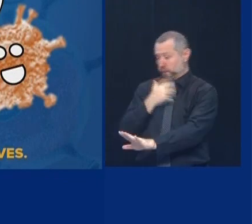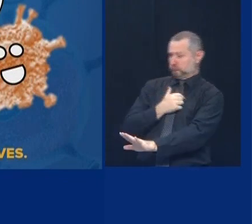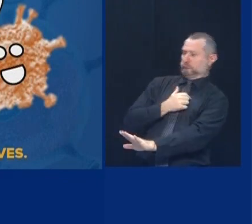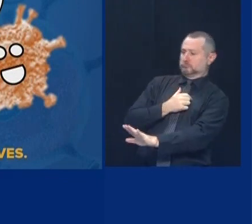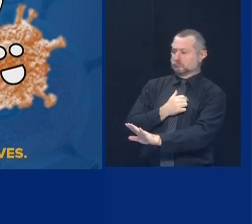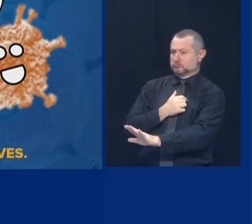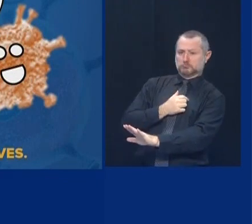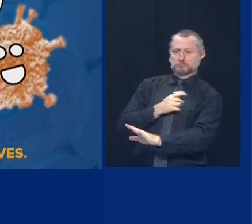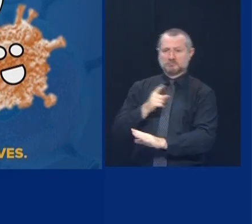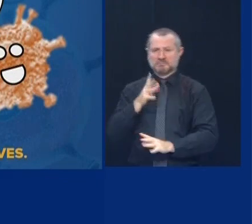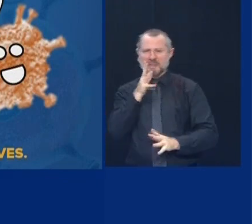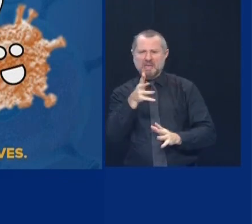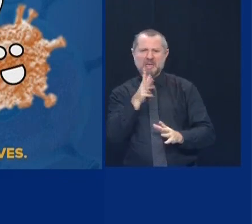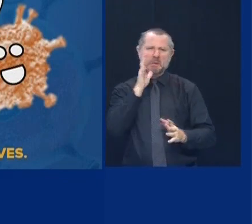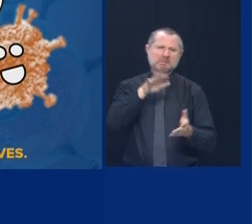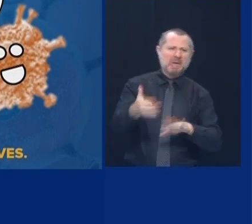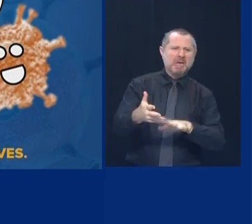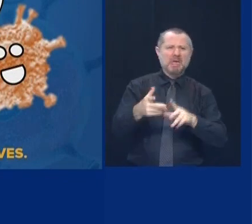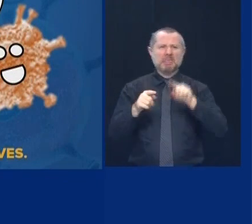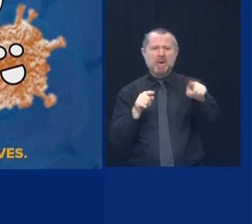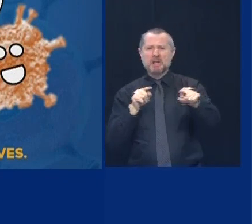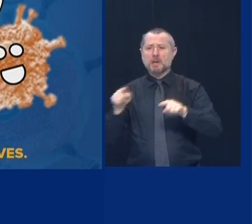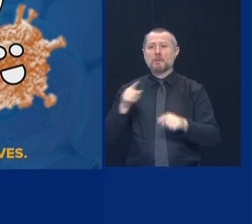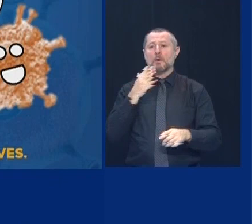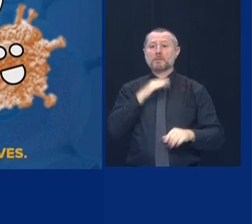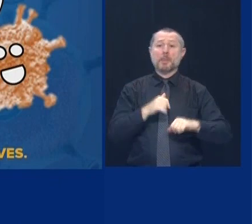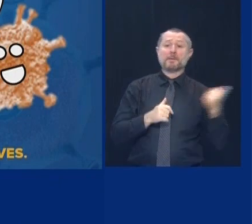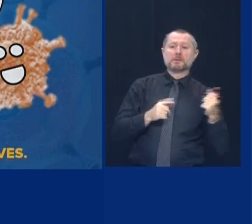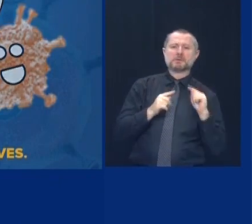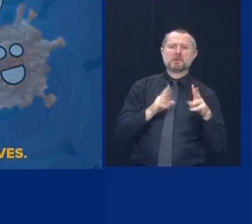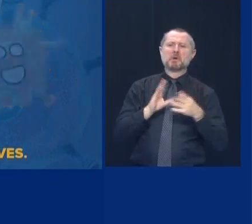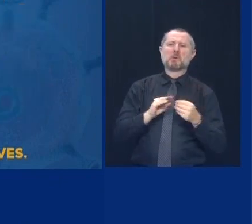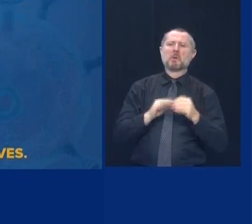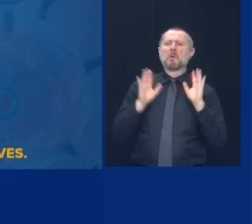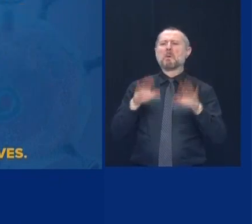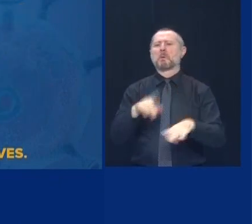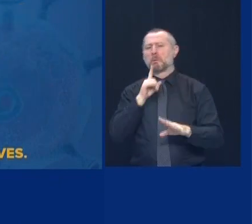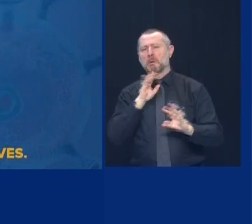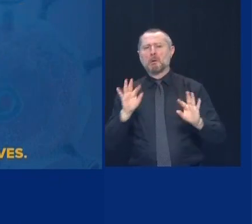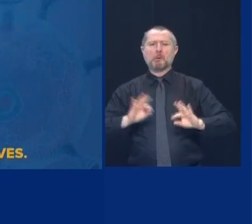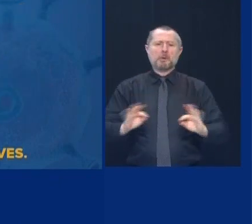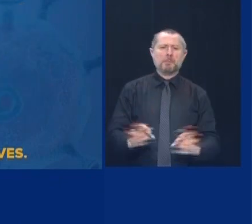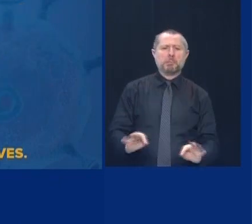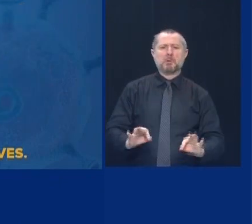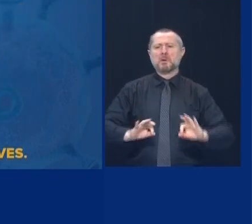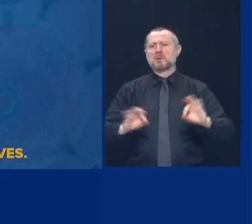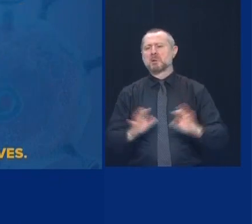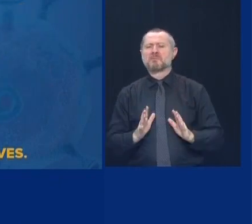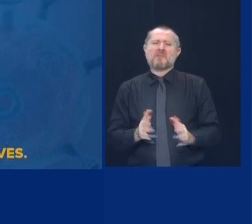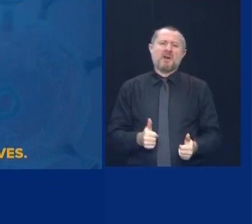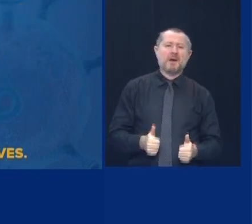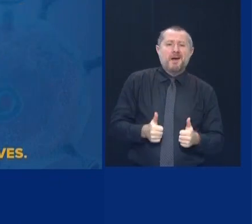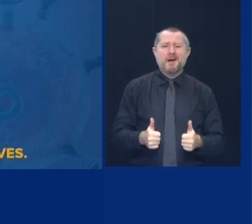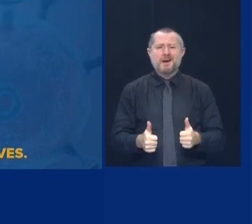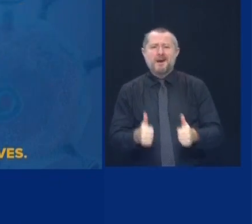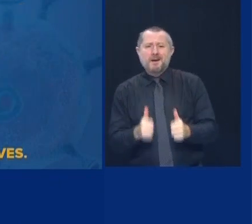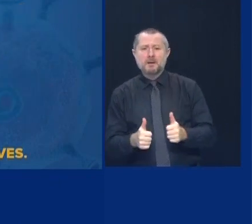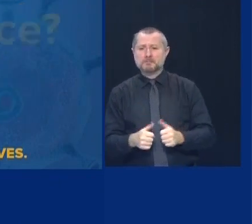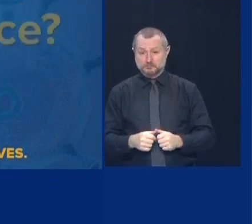HEAD ON CABLE NEWS, YOUw3 COME UP VARIATIONS OF WHAT'S GOING TO HAPPEN. IT IS GOINGfá TO BE TELLABLE OR AN APOCALYPSE AND OTHERc STATIONS